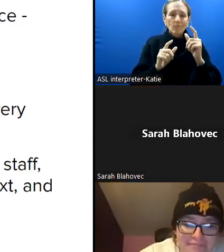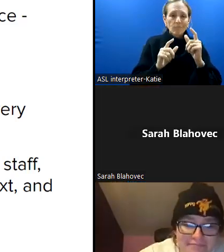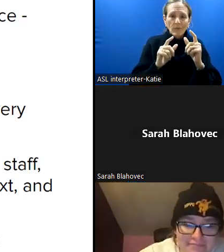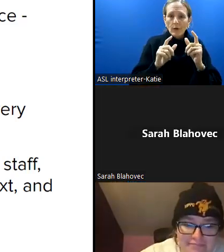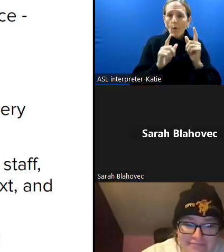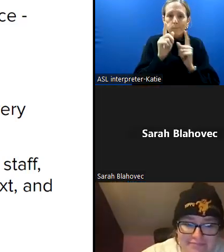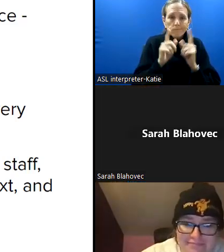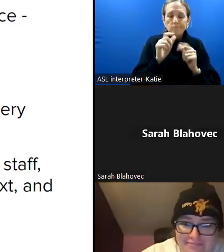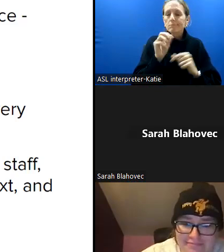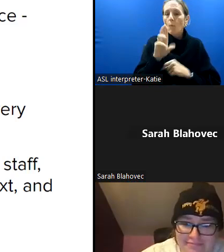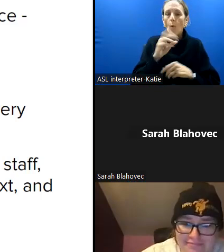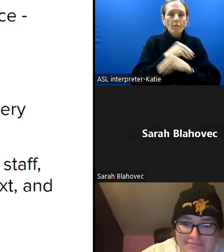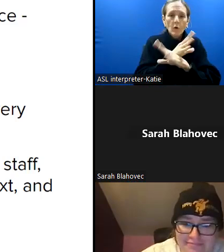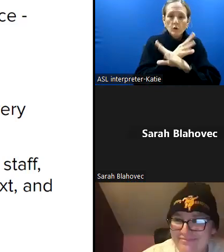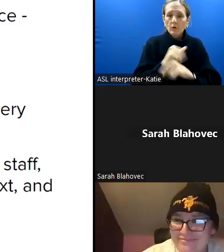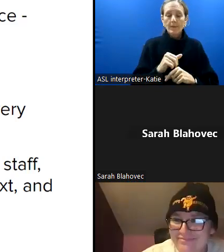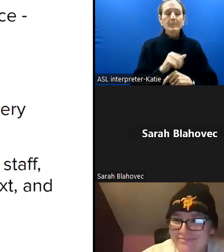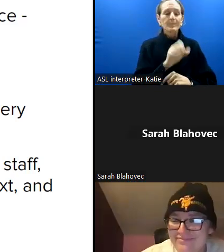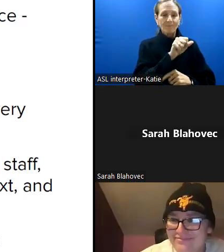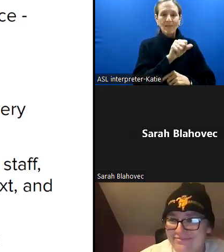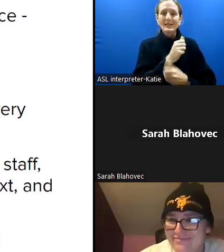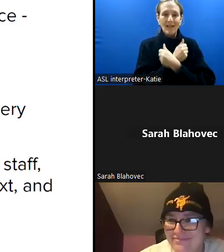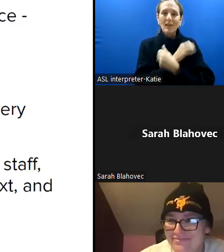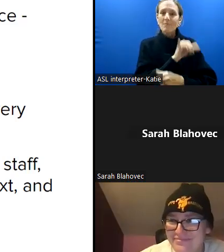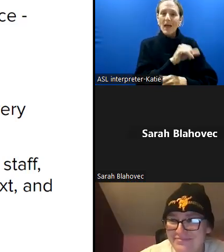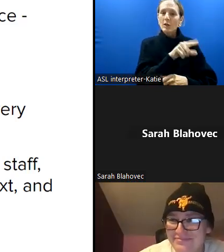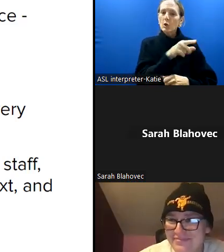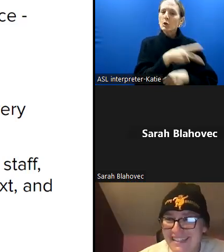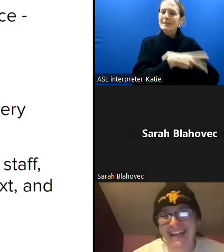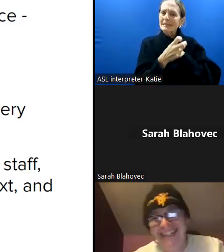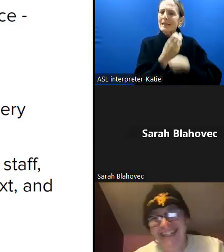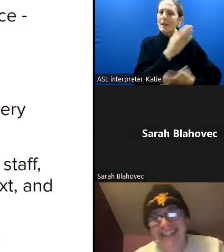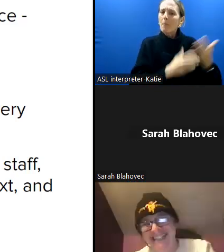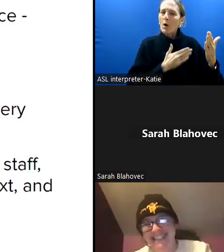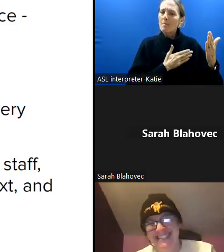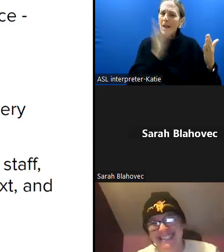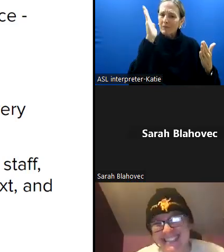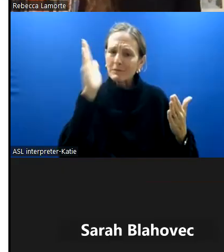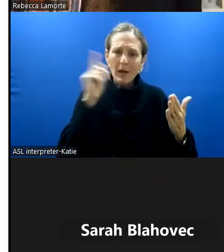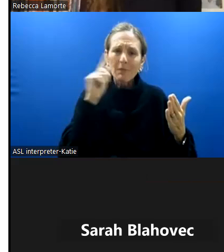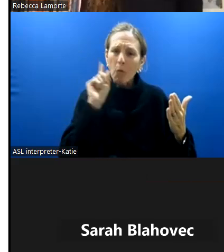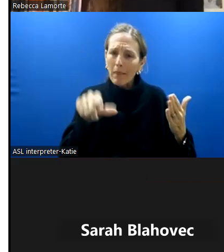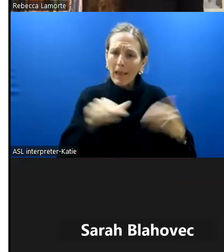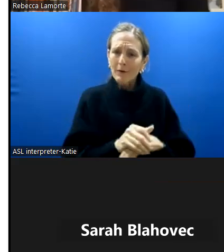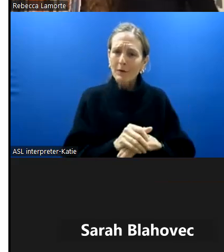Molly, I love it. And it's almost as if you're stealing part of my presentation for later, okay? But I love it. Great points.